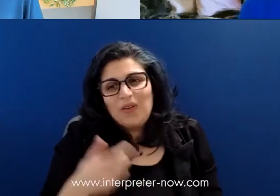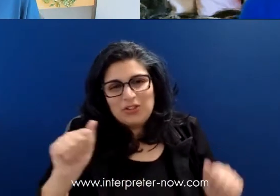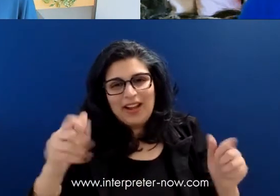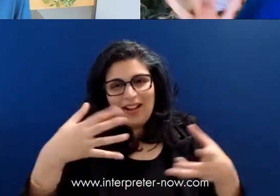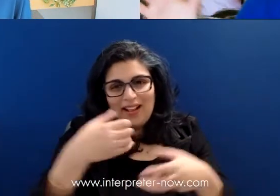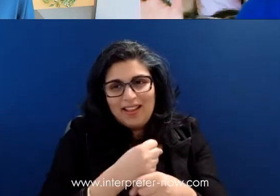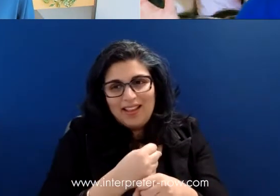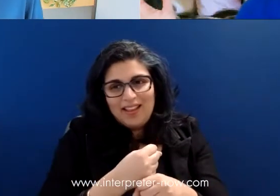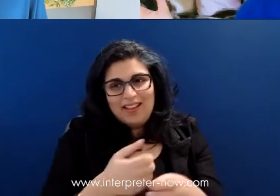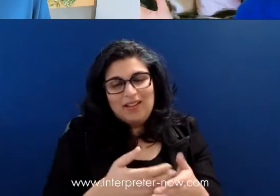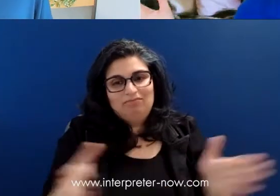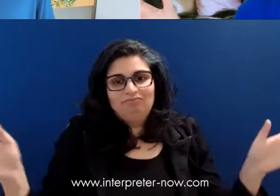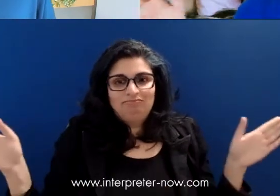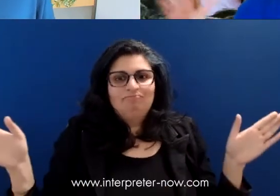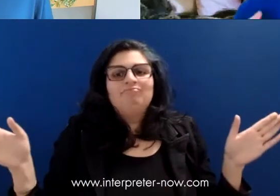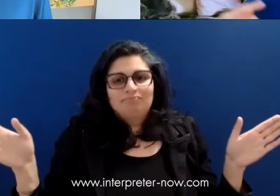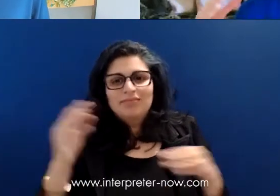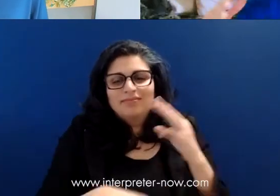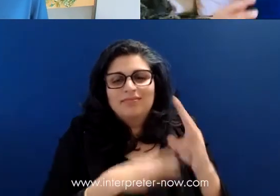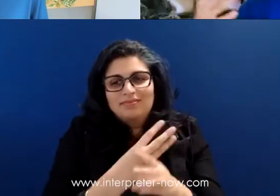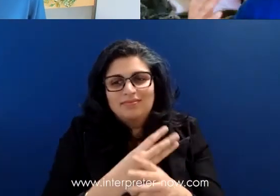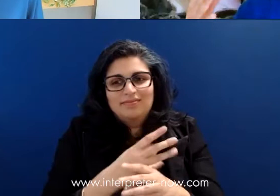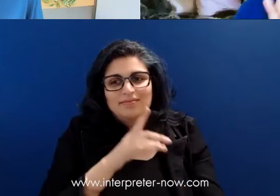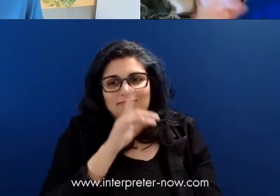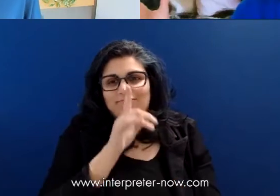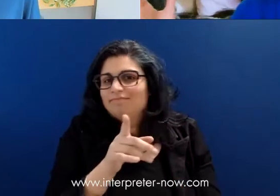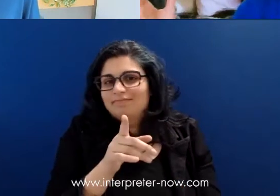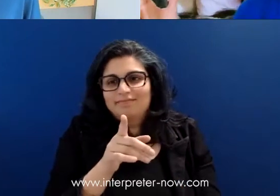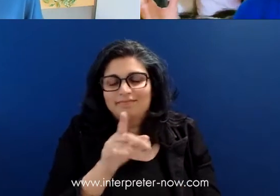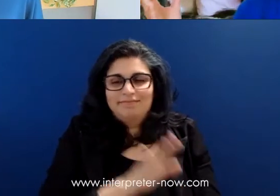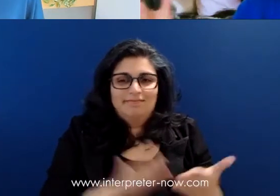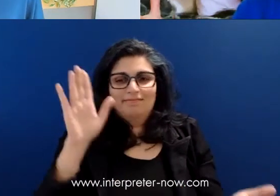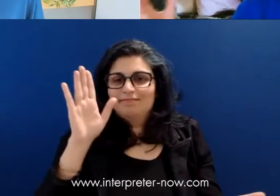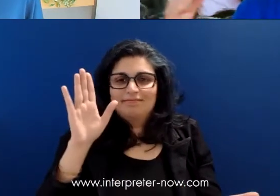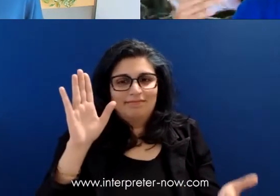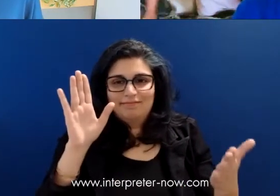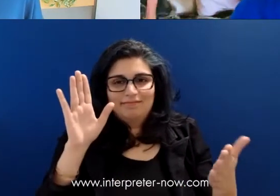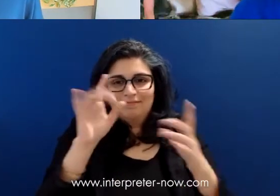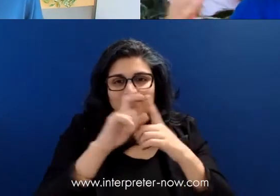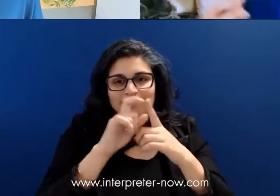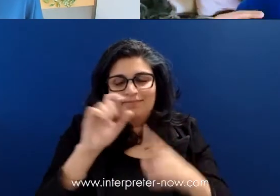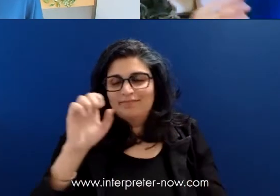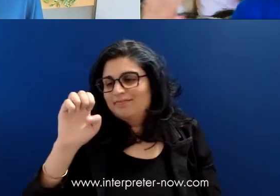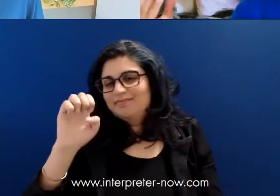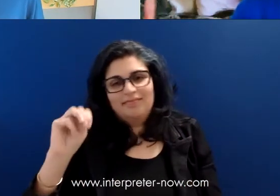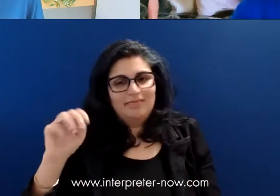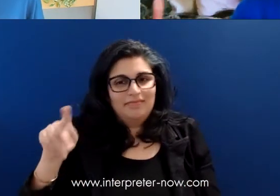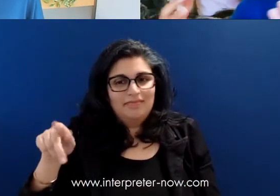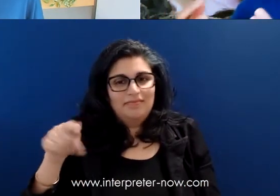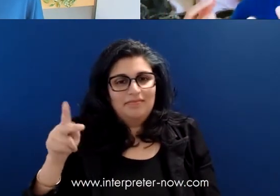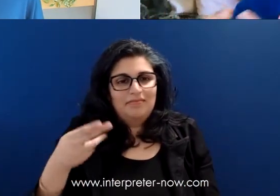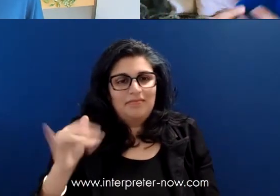It's a wide sort of world: this really abstract term "empathy" and what does it mean?